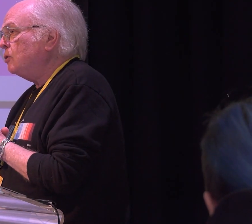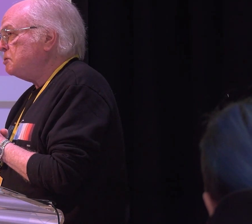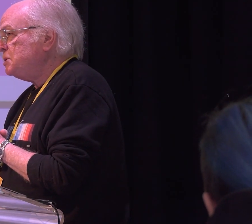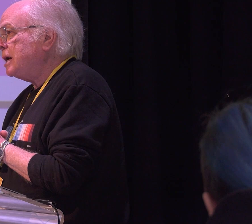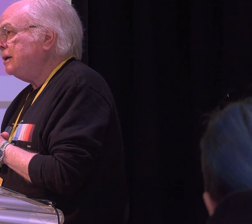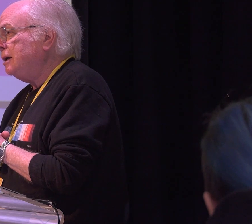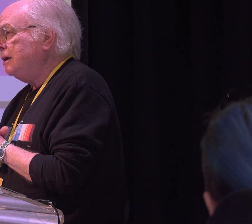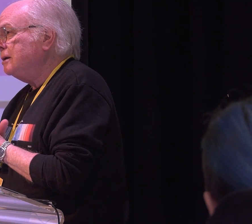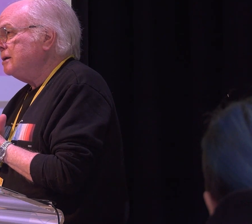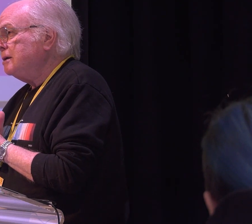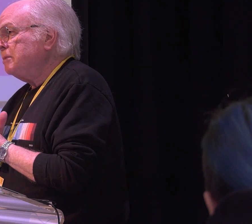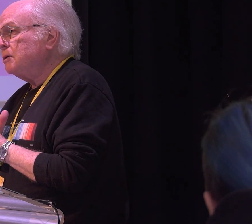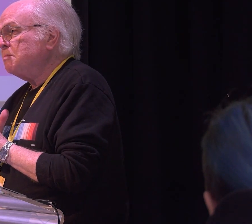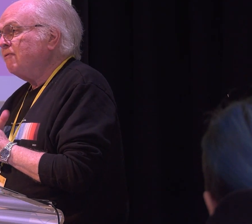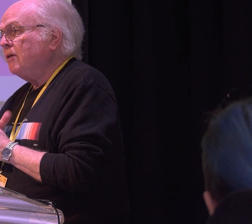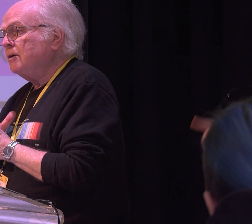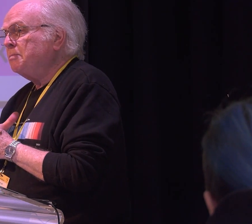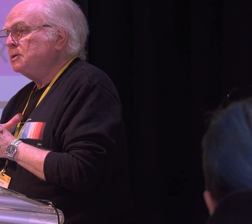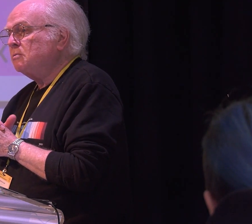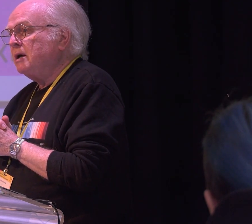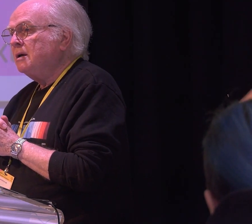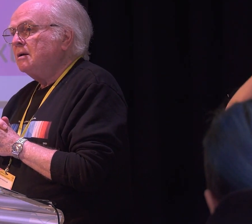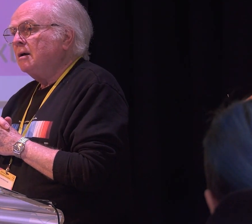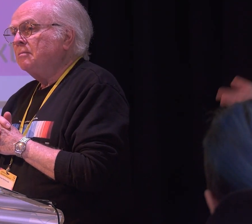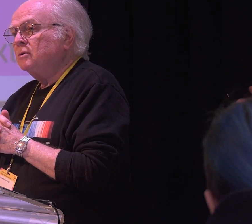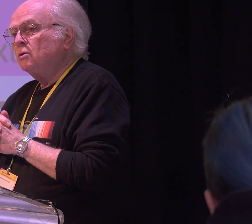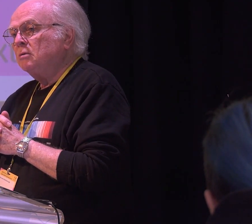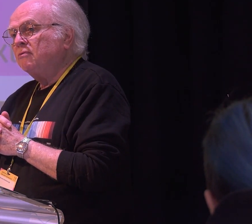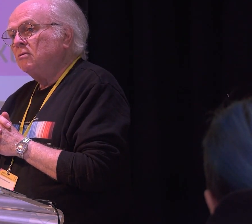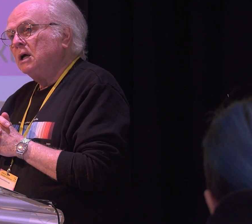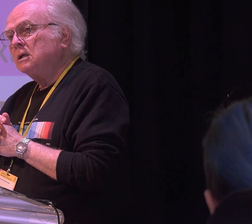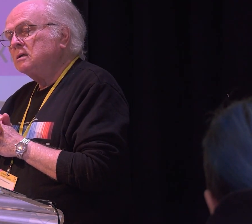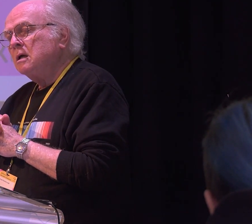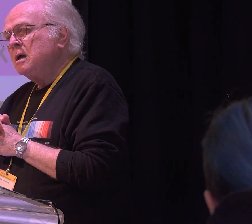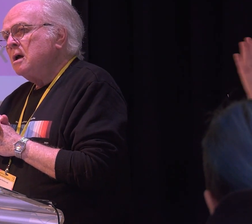not to be standing here." Because my father had passed away shortly beforehand